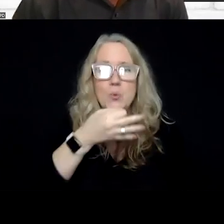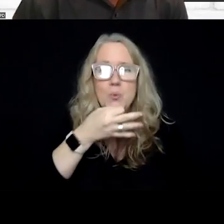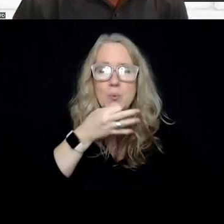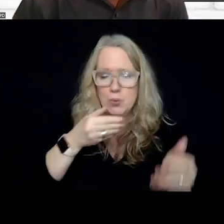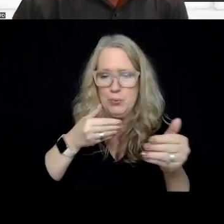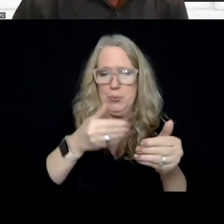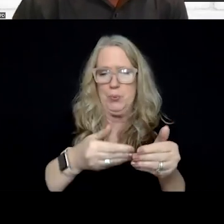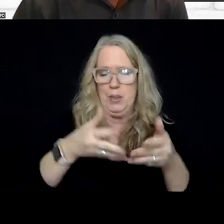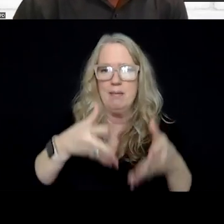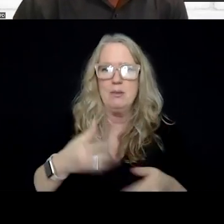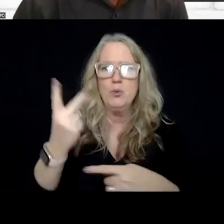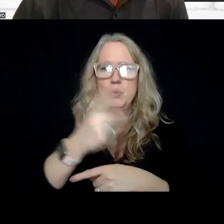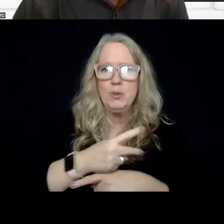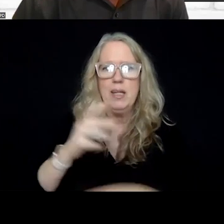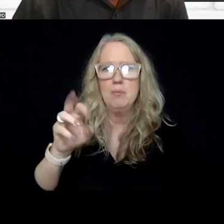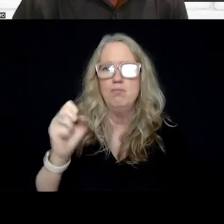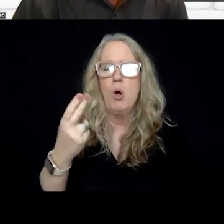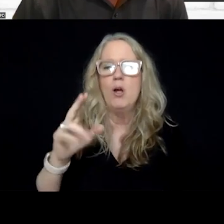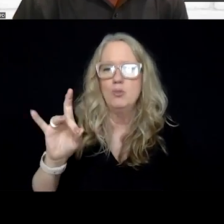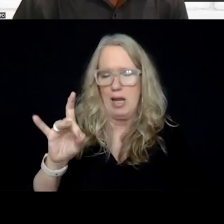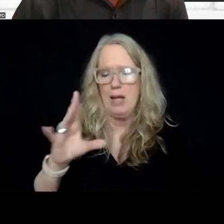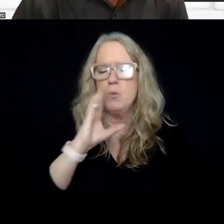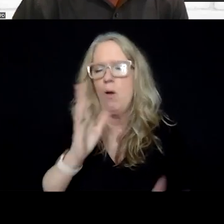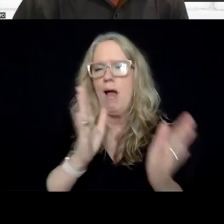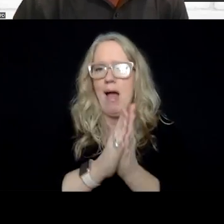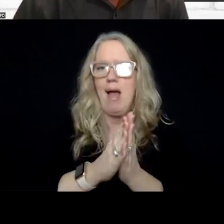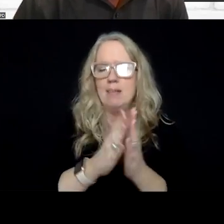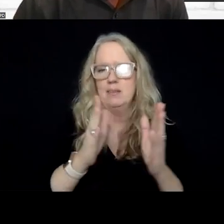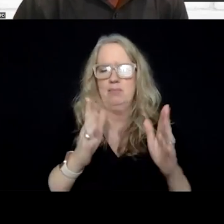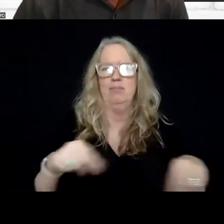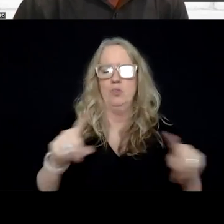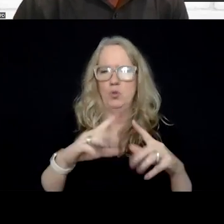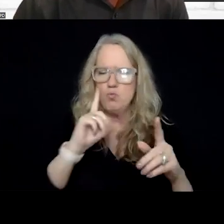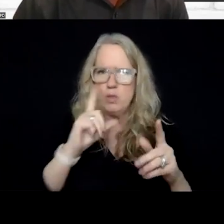DAYS ON MARCH THE 8TH. WE ARE ASKING YOU TO STEP FORWARD ON THIS